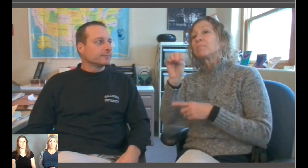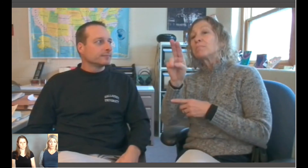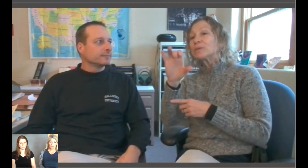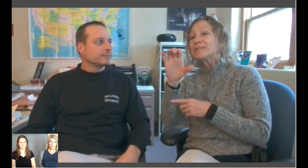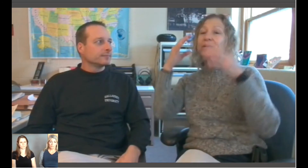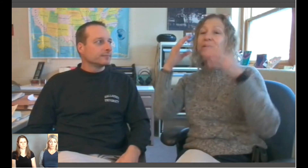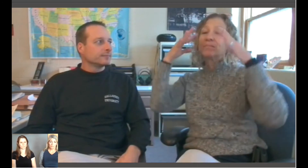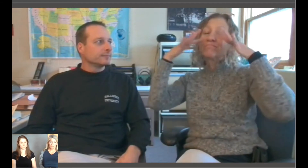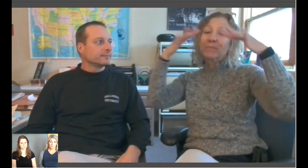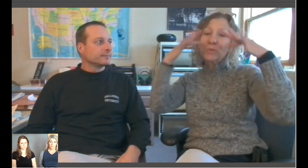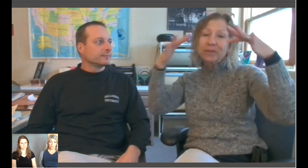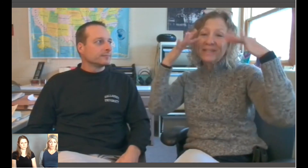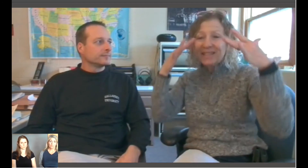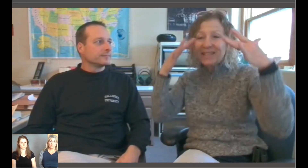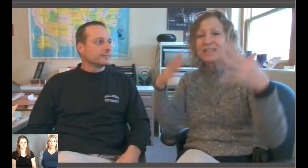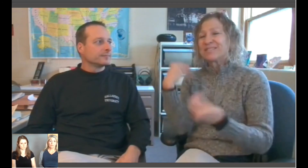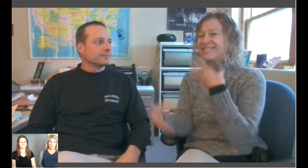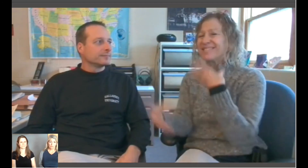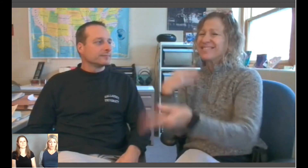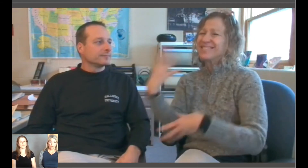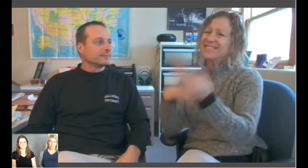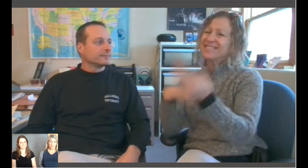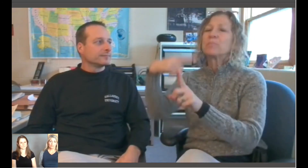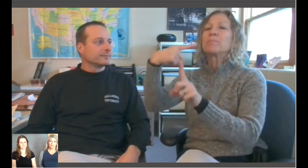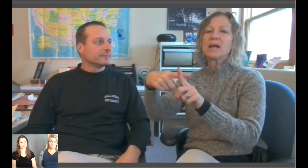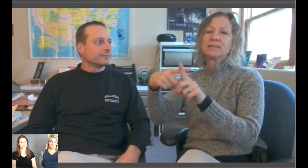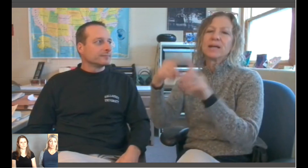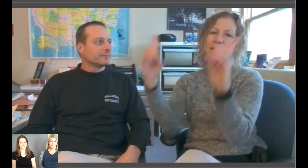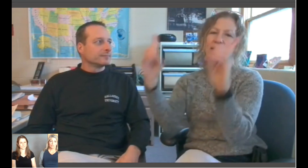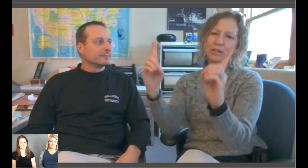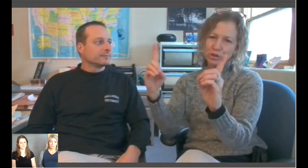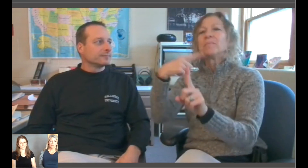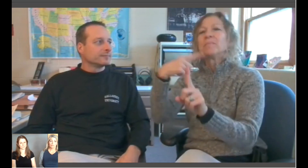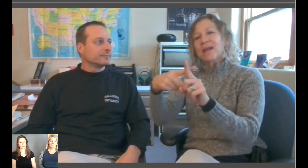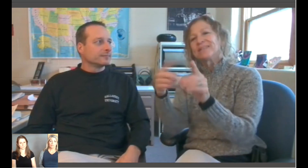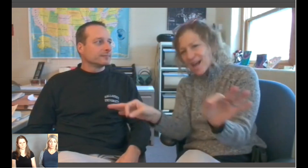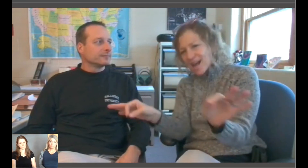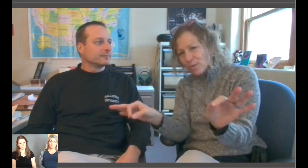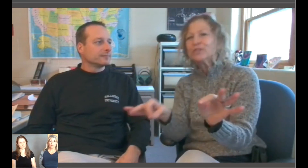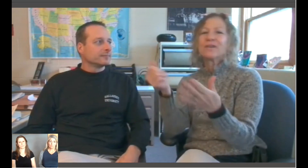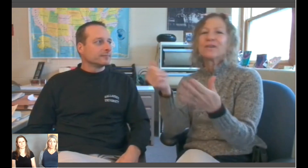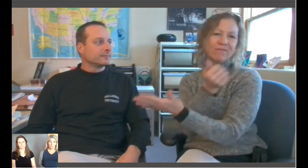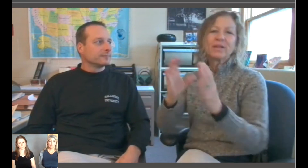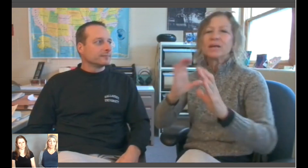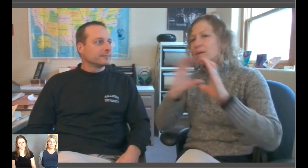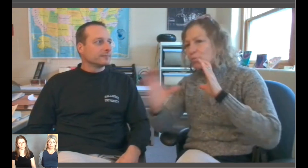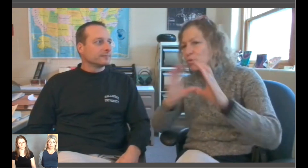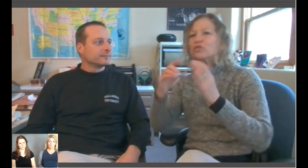We also use music, visual music, plus education, plus language, and other communication tools